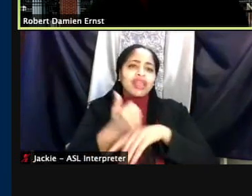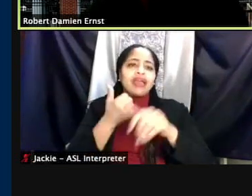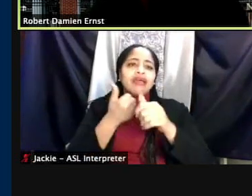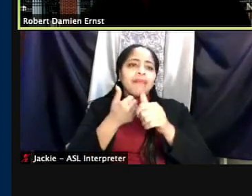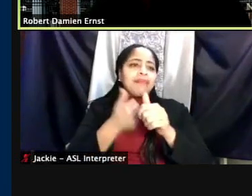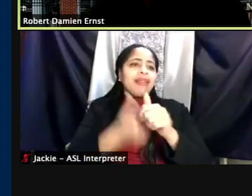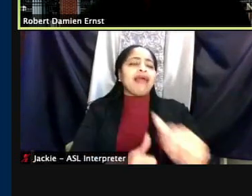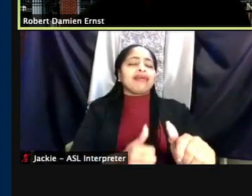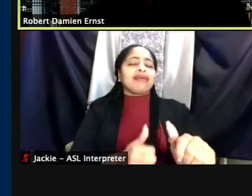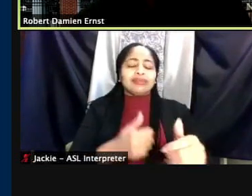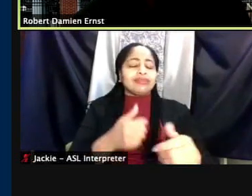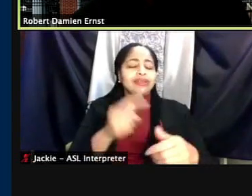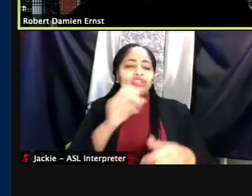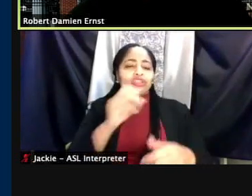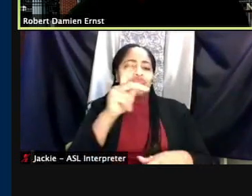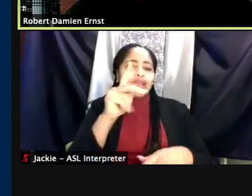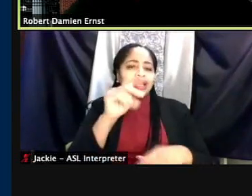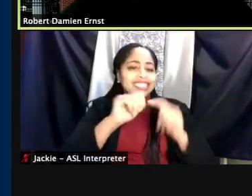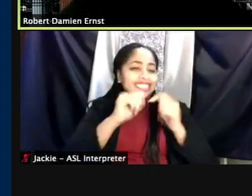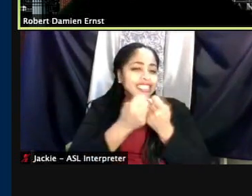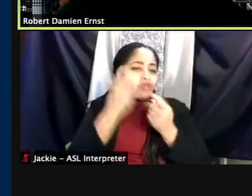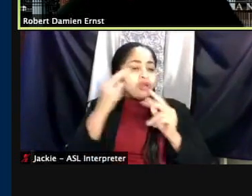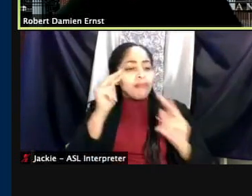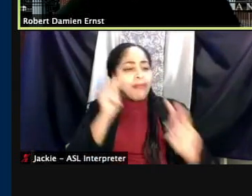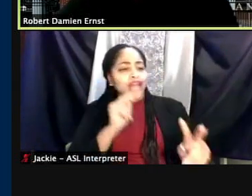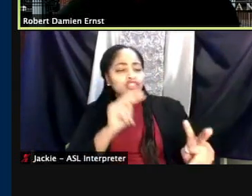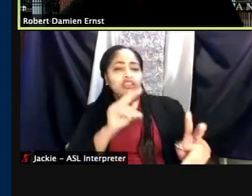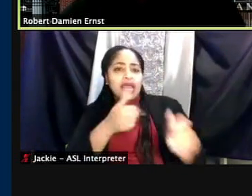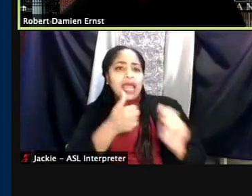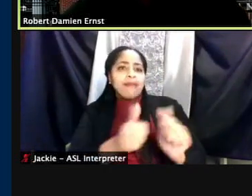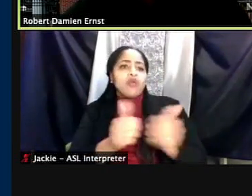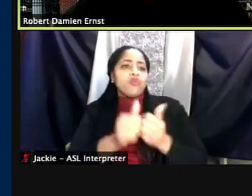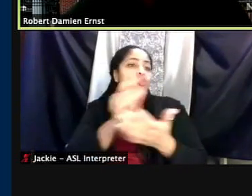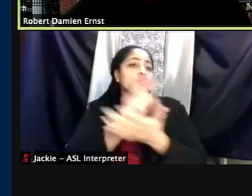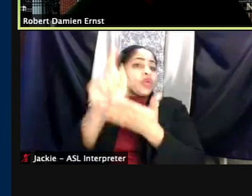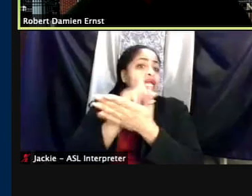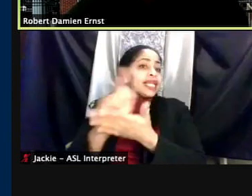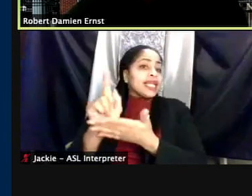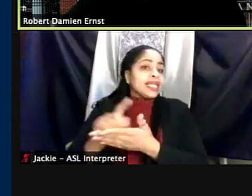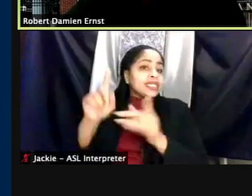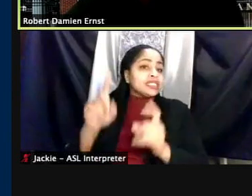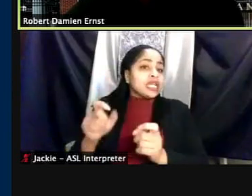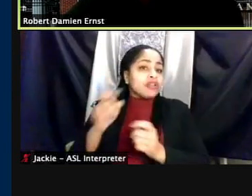that will be monitoring the compliance with the weekly testing for all of those students who are enrolled